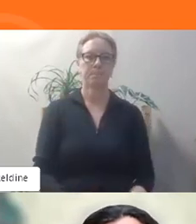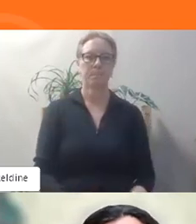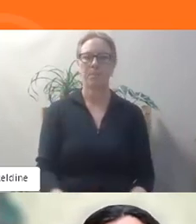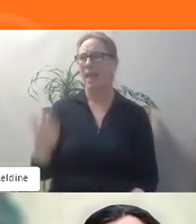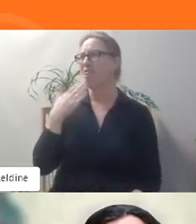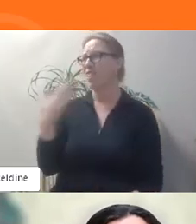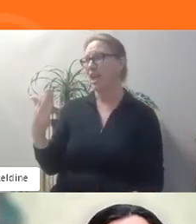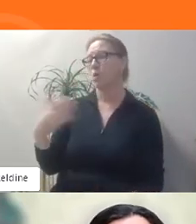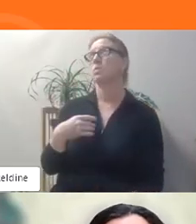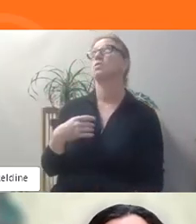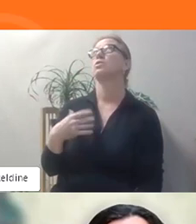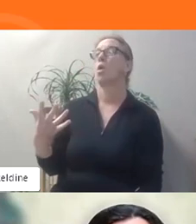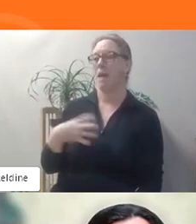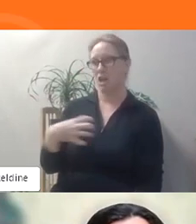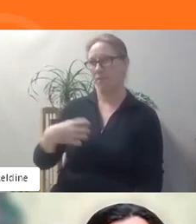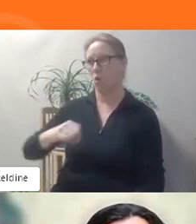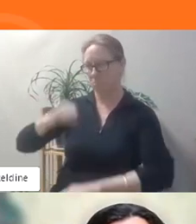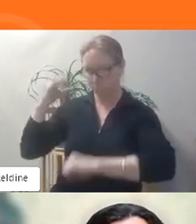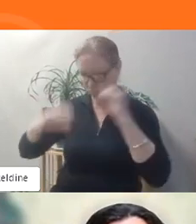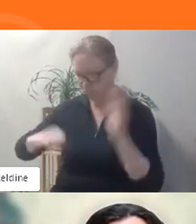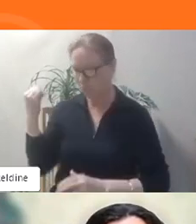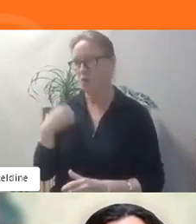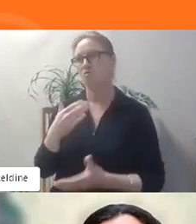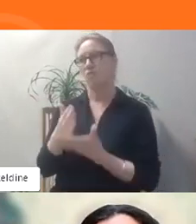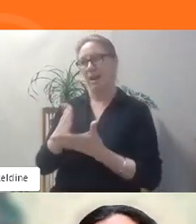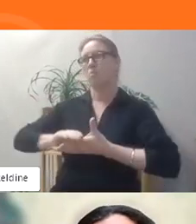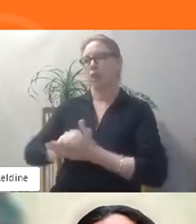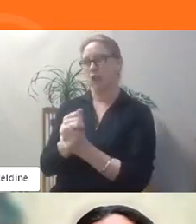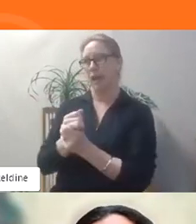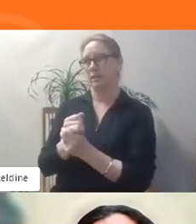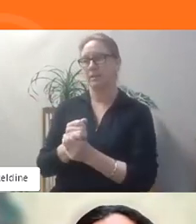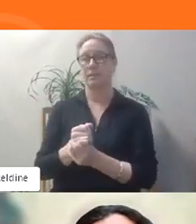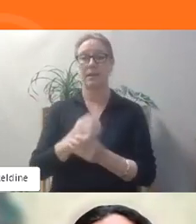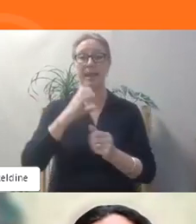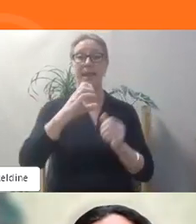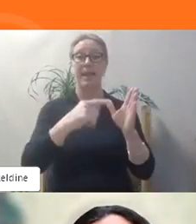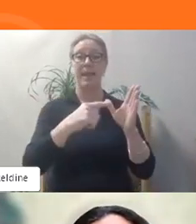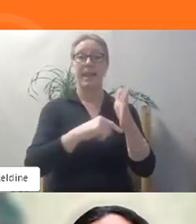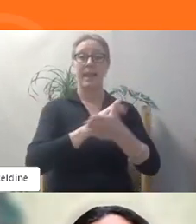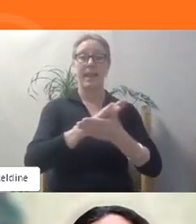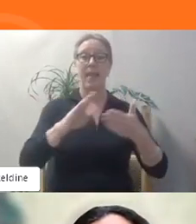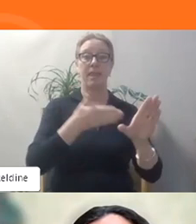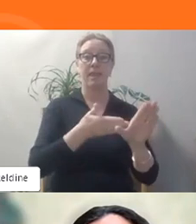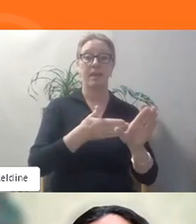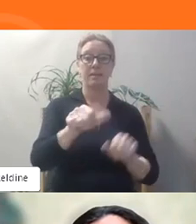much for your insights. Really, really appreciate it. Cathy, do you want to go next? Thank you. Tēnā koutou katoa. Ko Cathy Pole